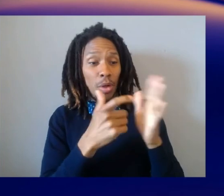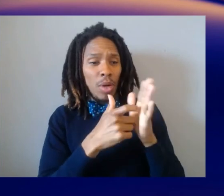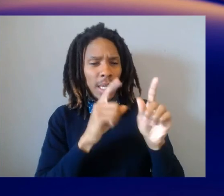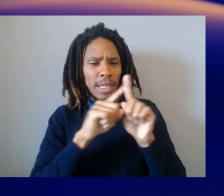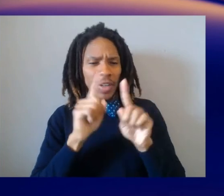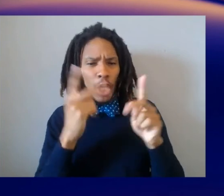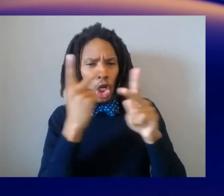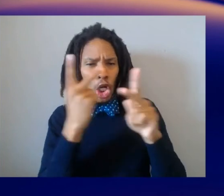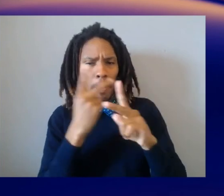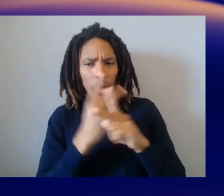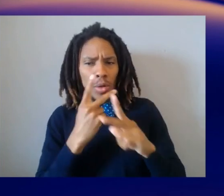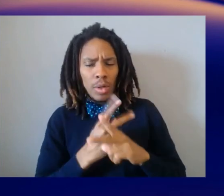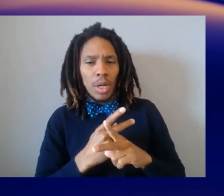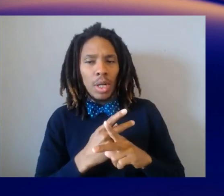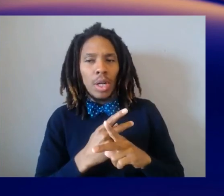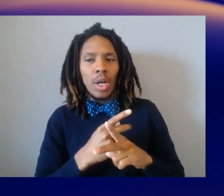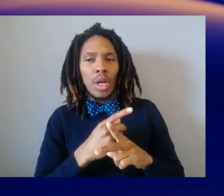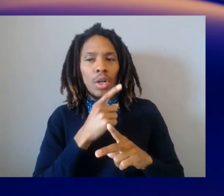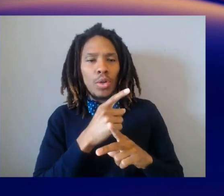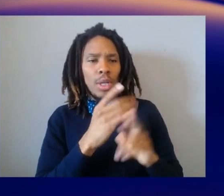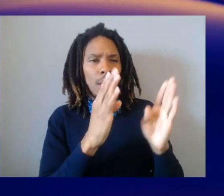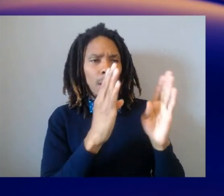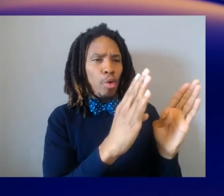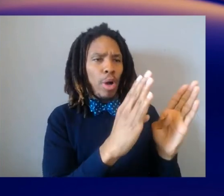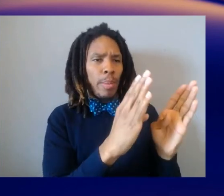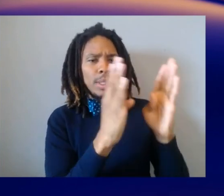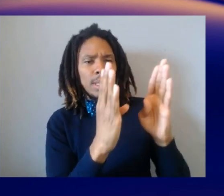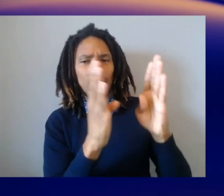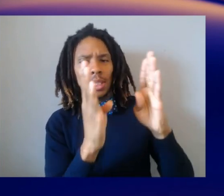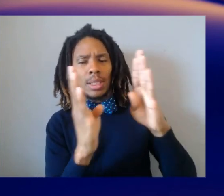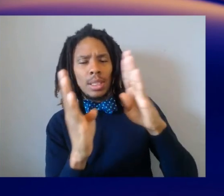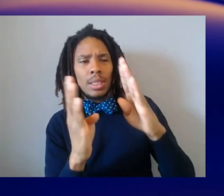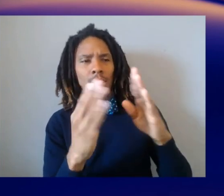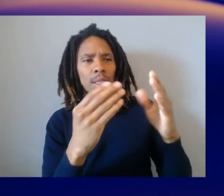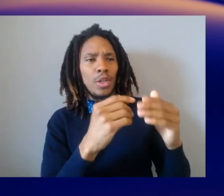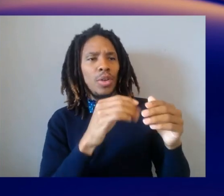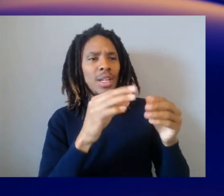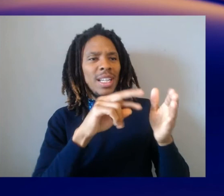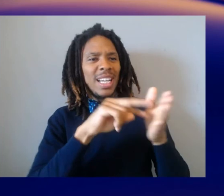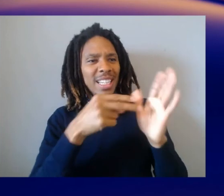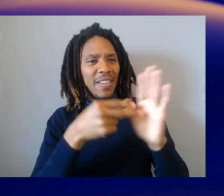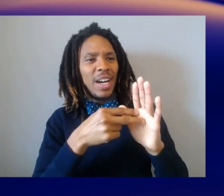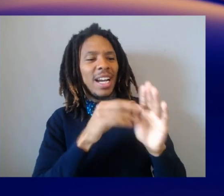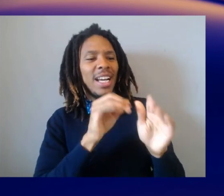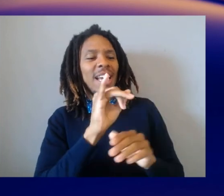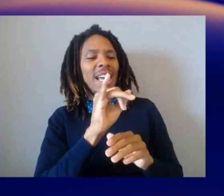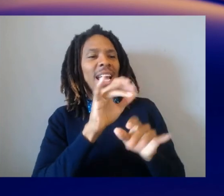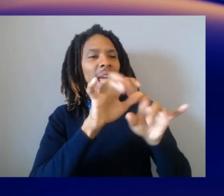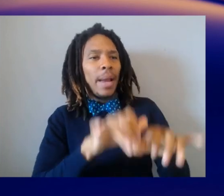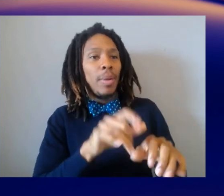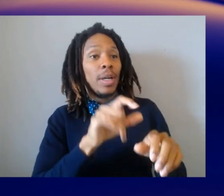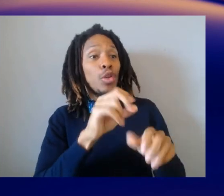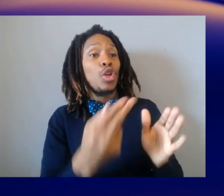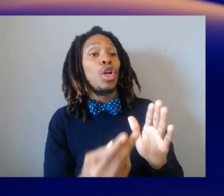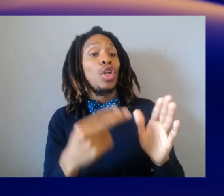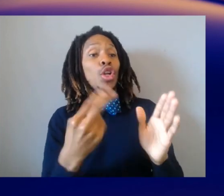you can actually parameterize your pipeline so you can define inputs. Wow. And that way you can reuse the pipeline